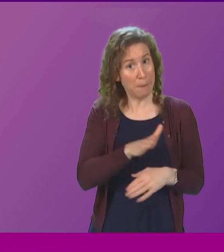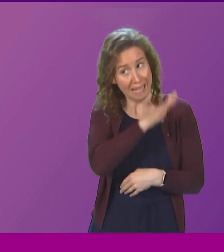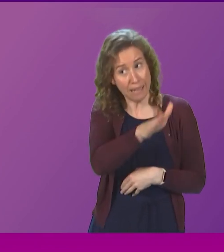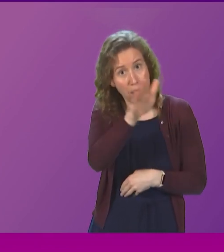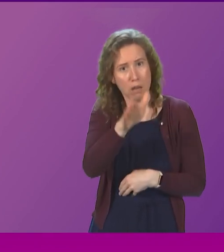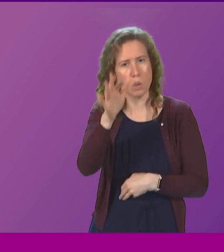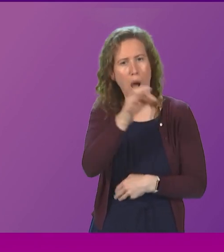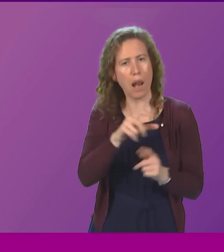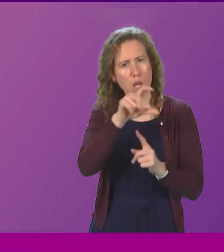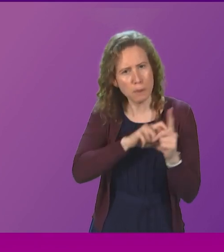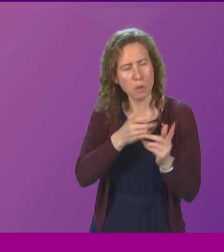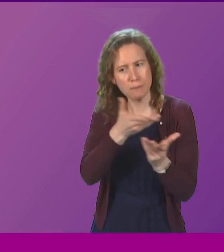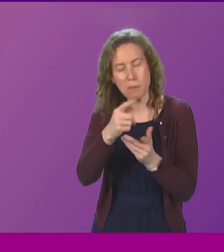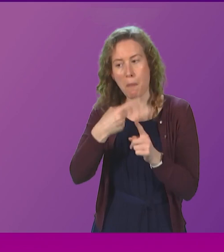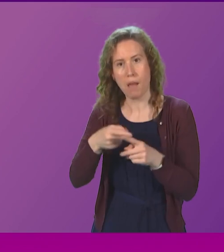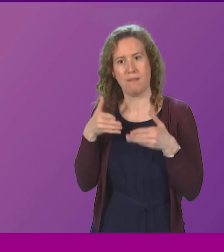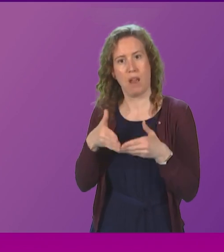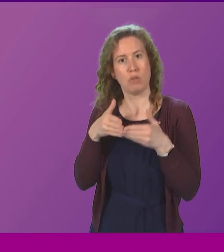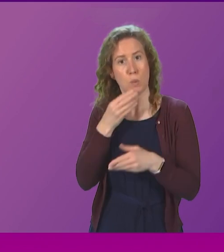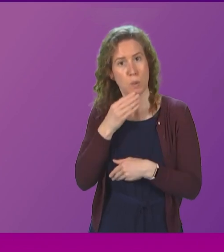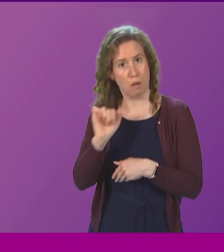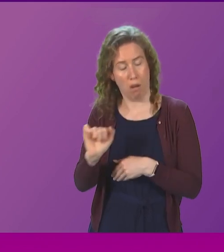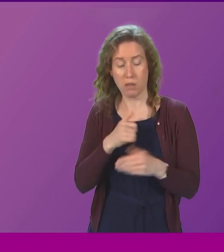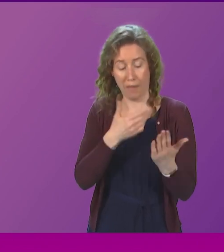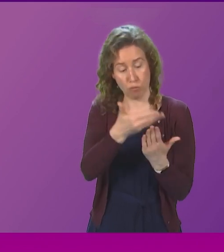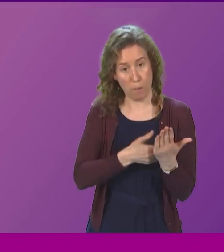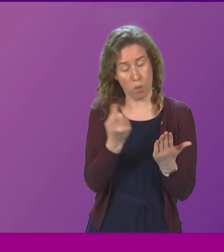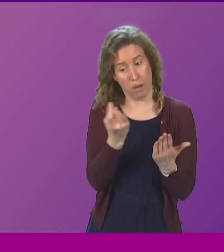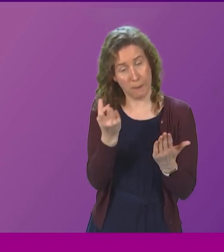and ferry users, and his report should be with ministers soon.